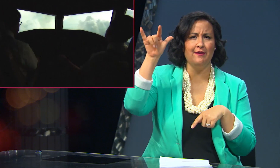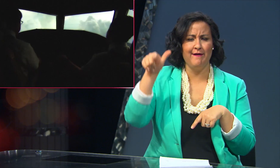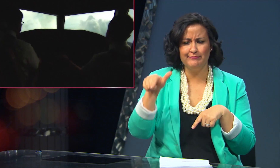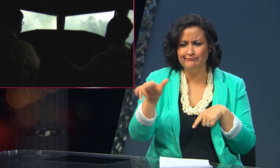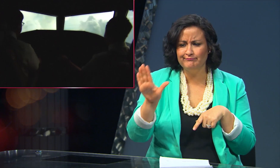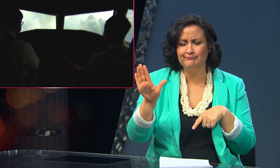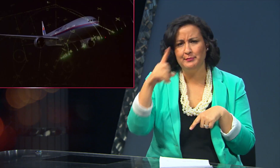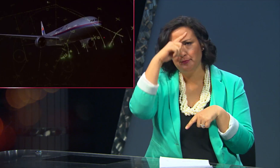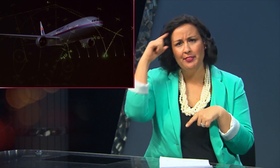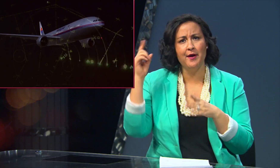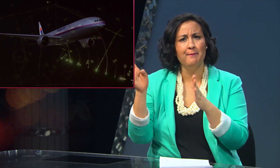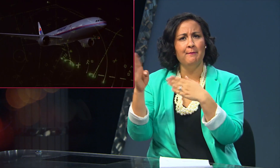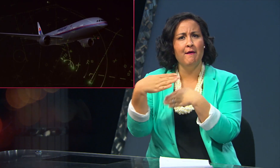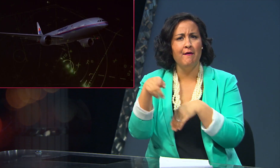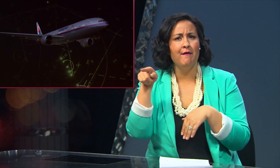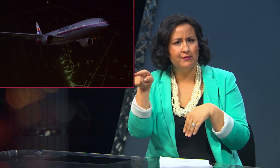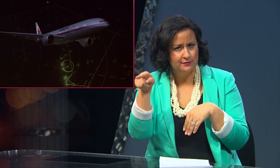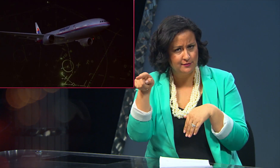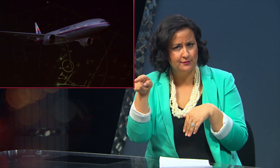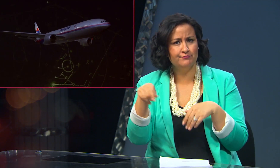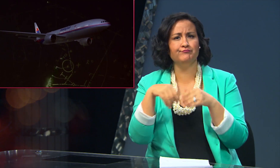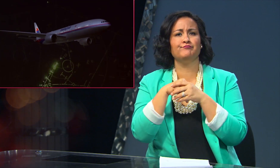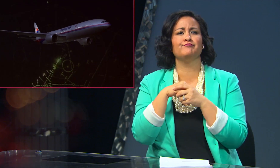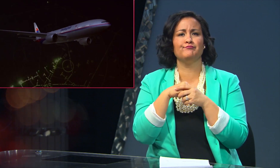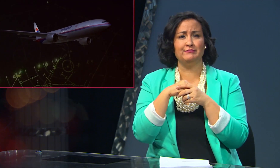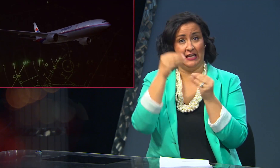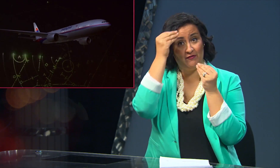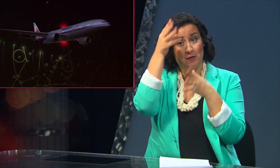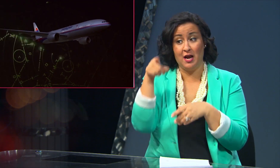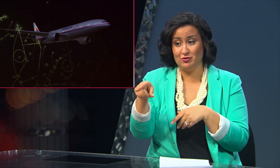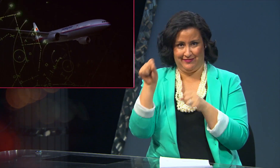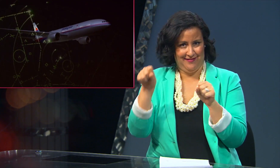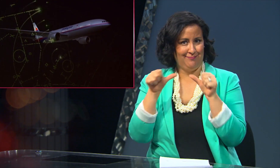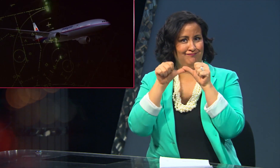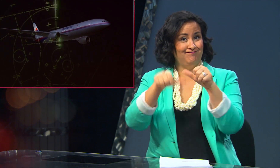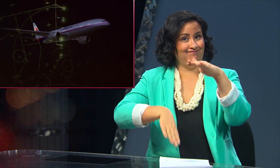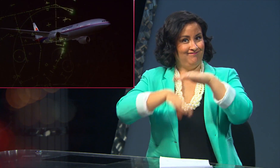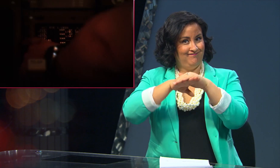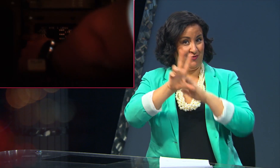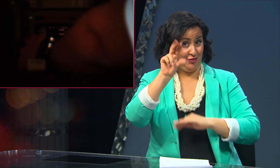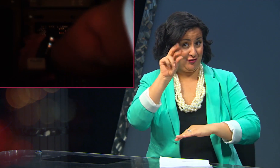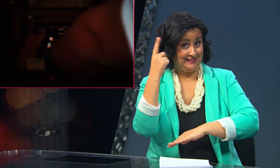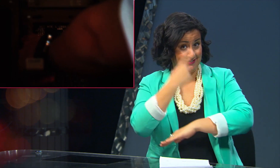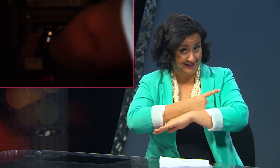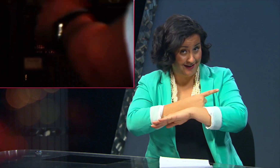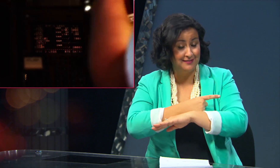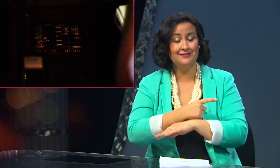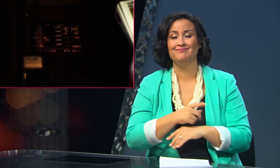IS SAID TO ONLY LAST FOR THIRTY DAYS. OFFICIALS WERE UNABLE TO FIND THEM AND ARE TURNING TO